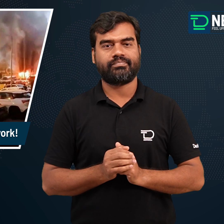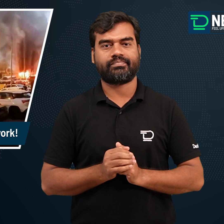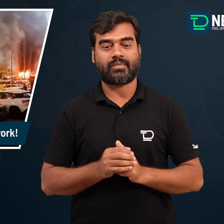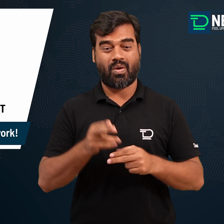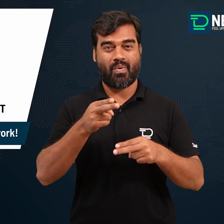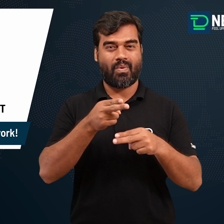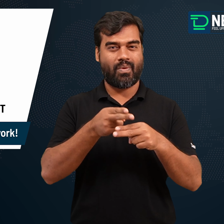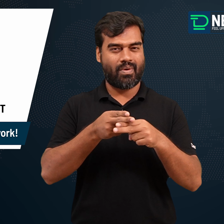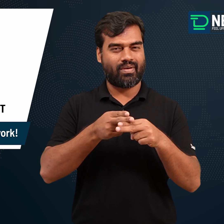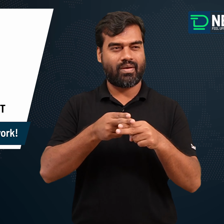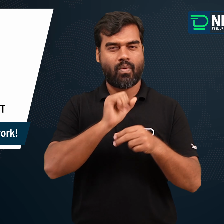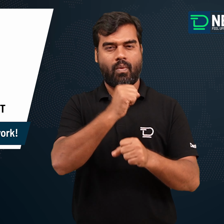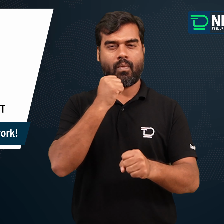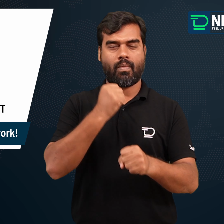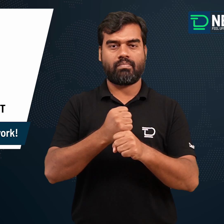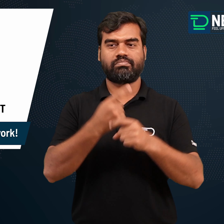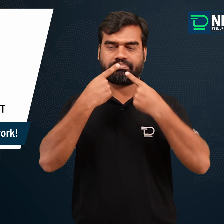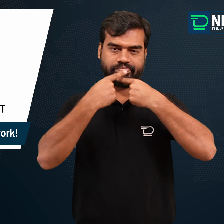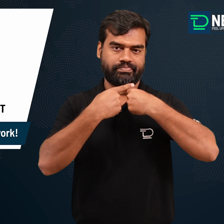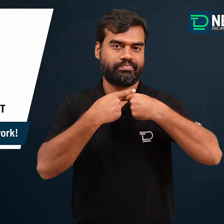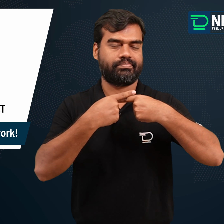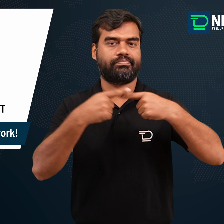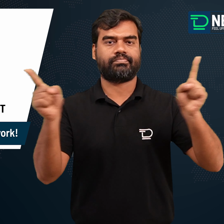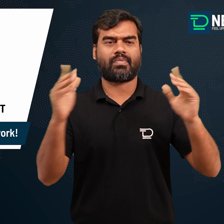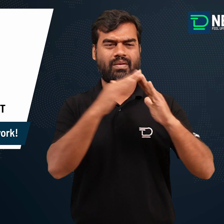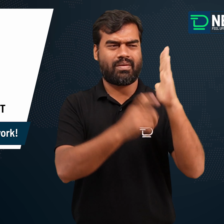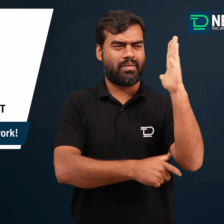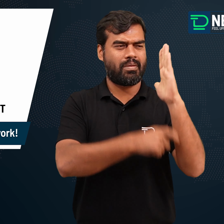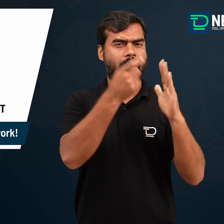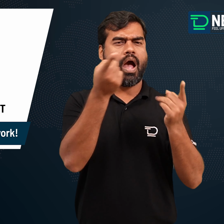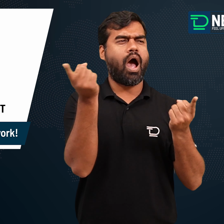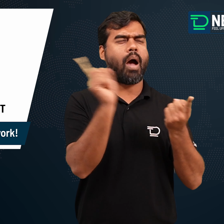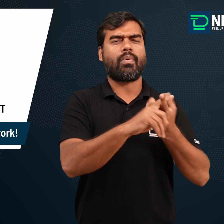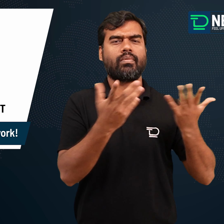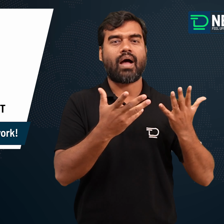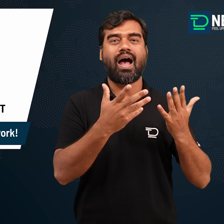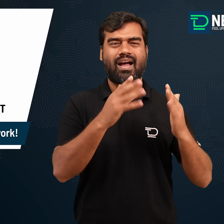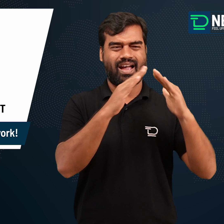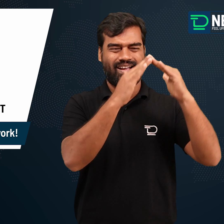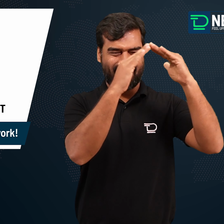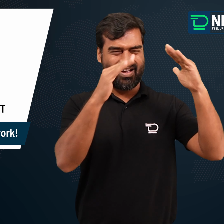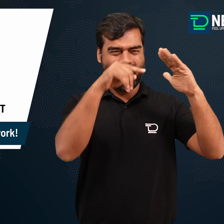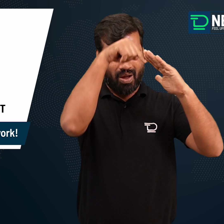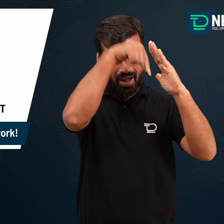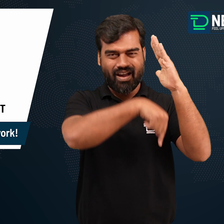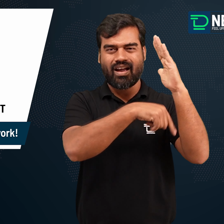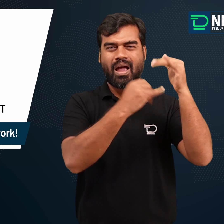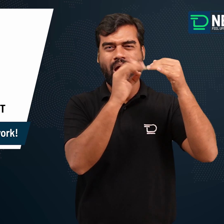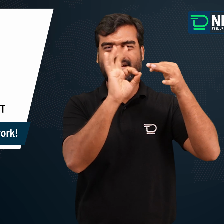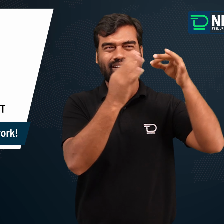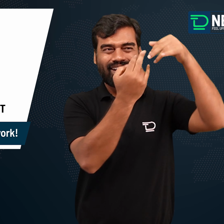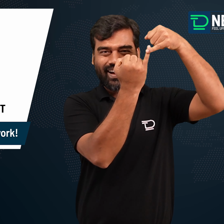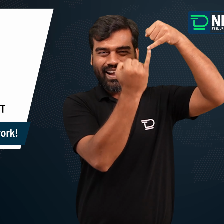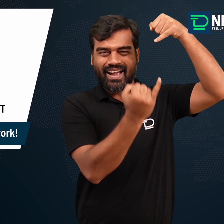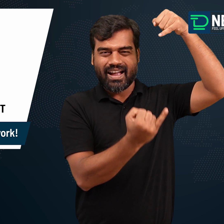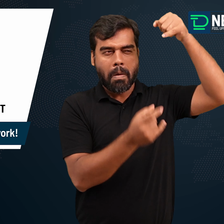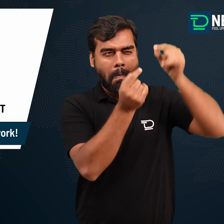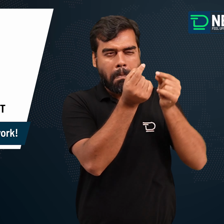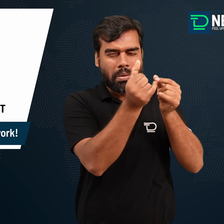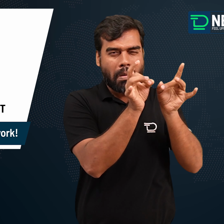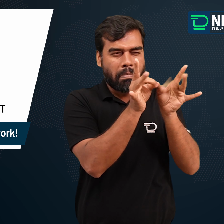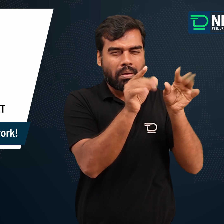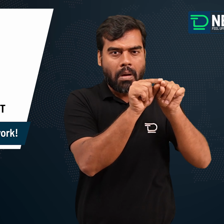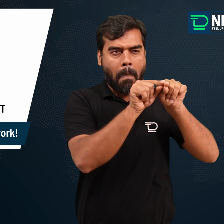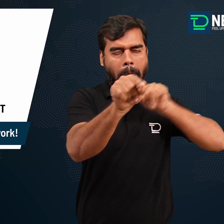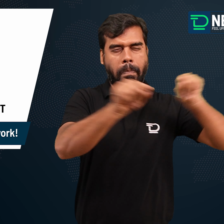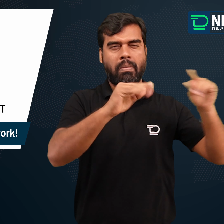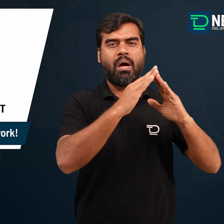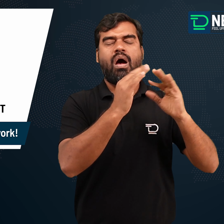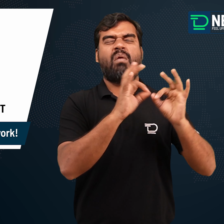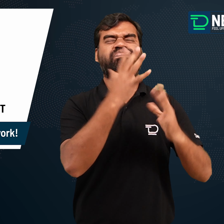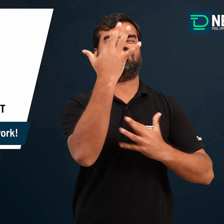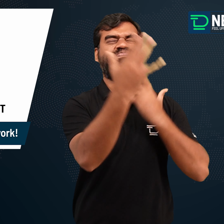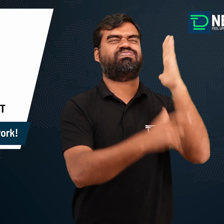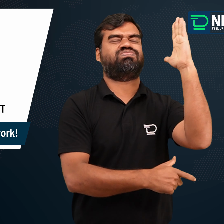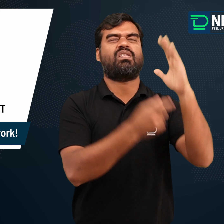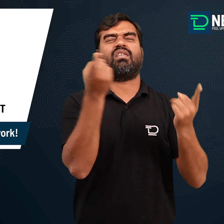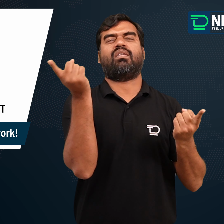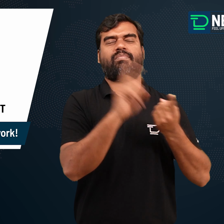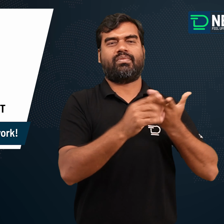The Kuwaiti government announced that electrical leakage was the cause of the fire.